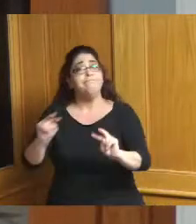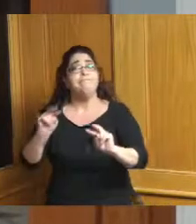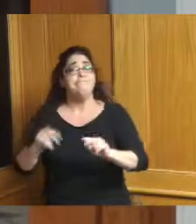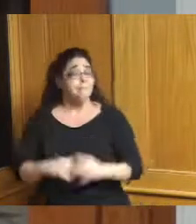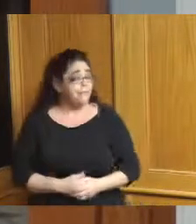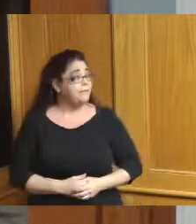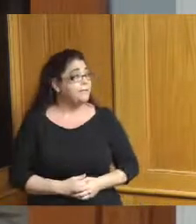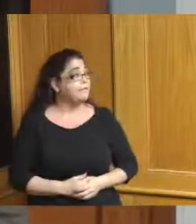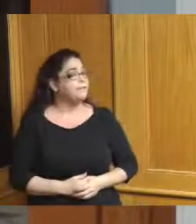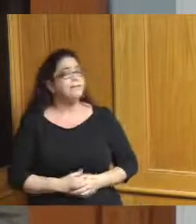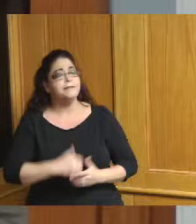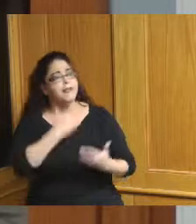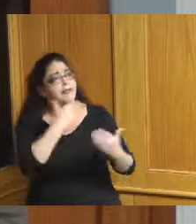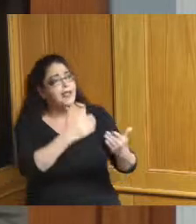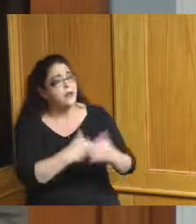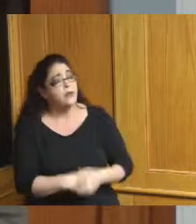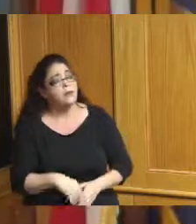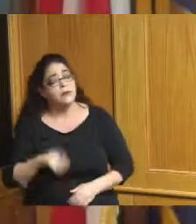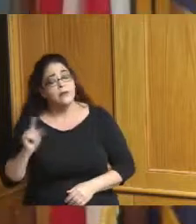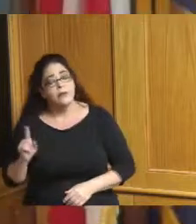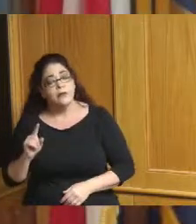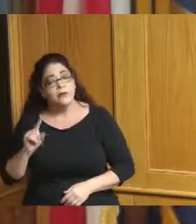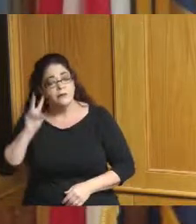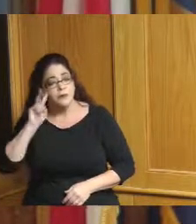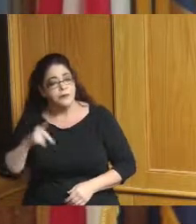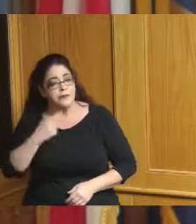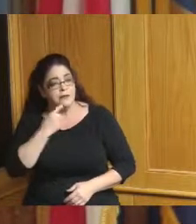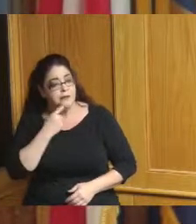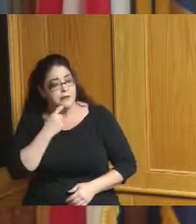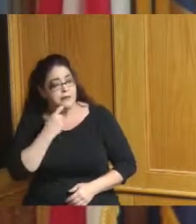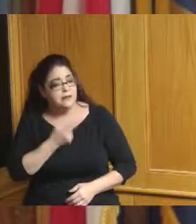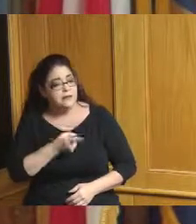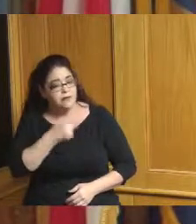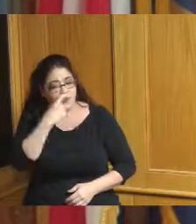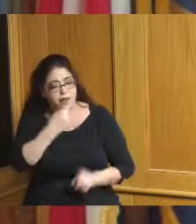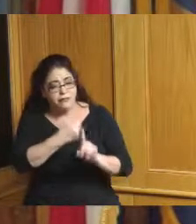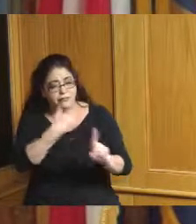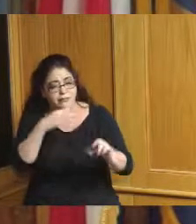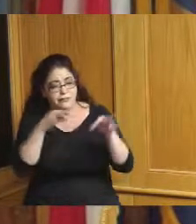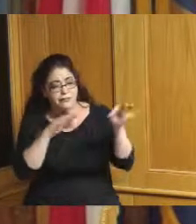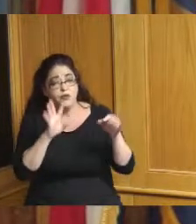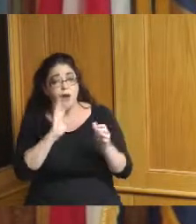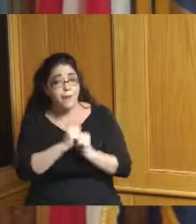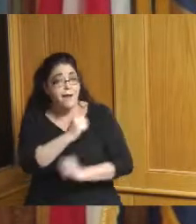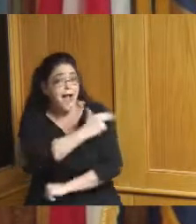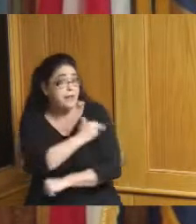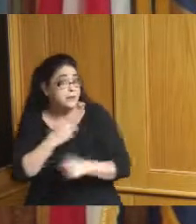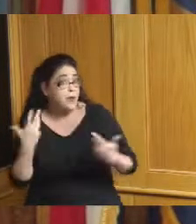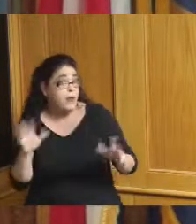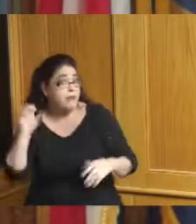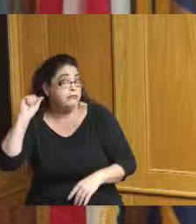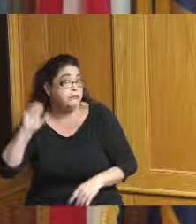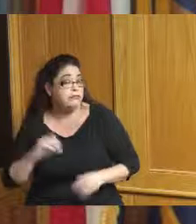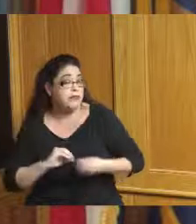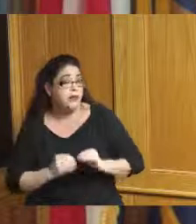and could you also talk about the I know you talked about the hospitalizations and I get a